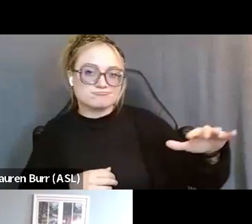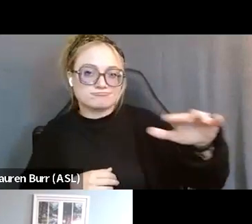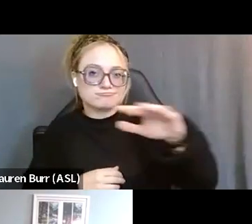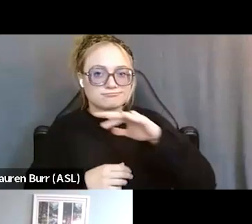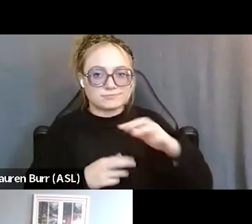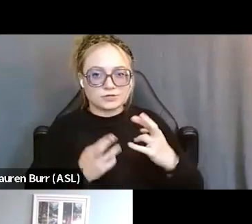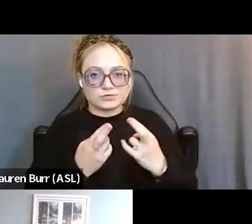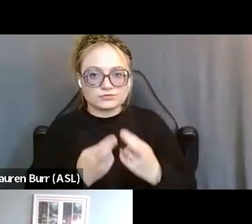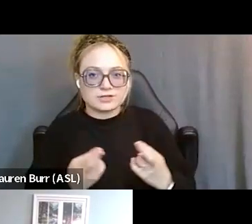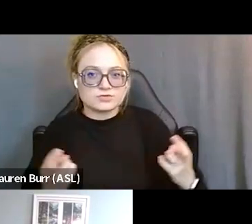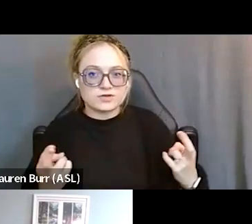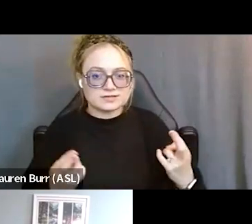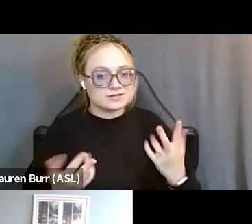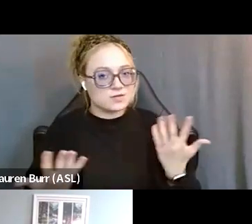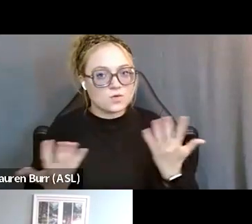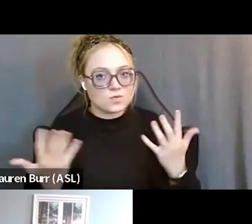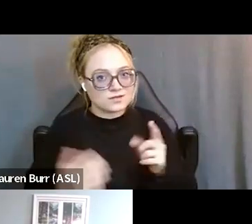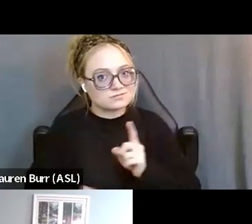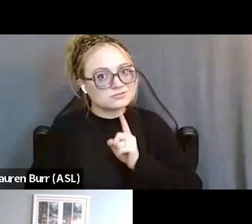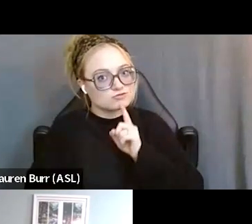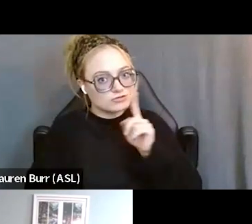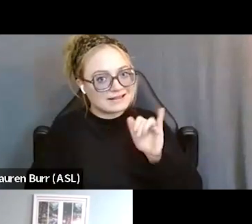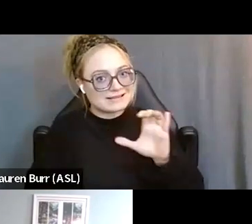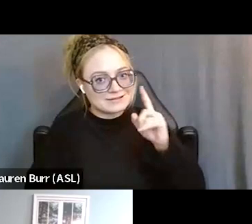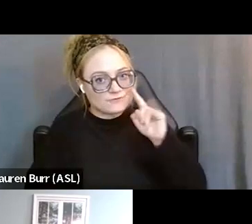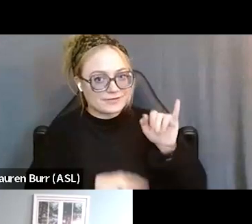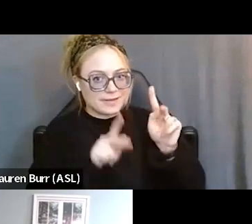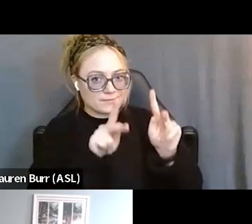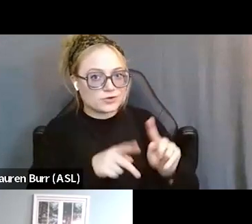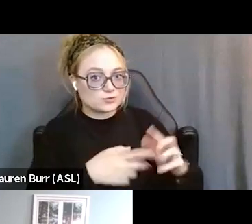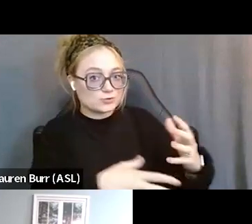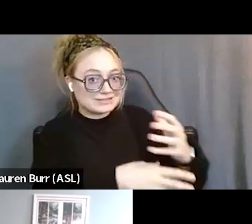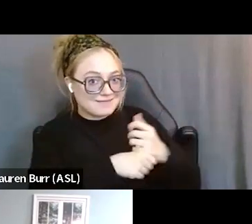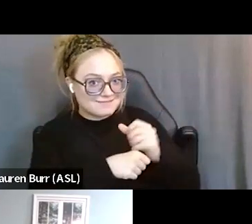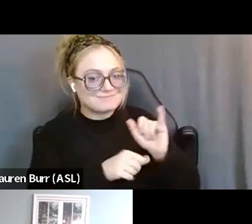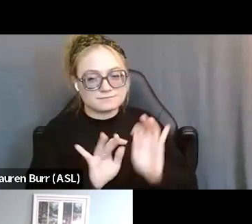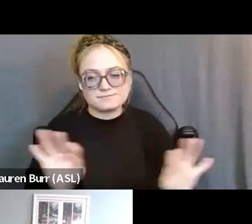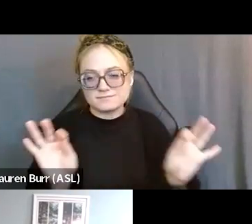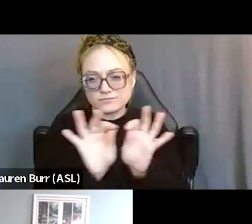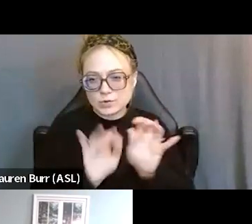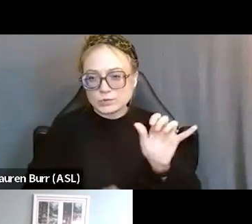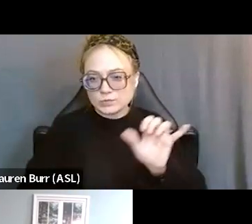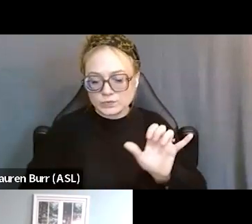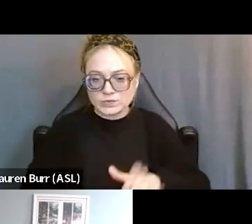realistic for a person to get is also important 'cause it can be hard to track down.